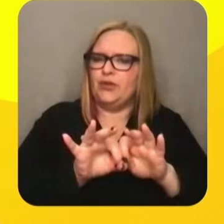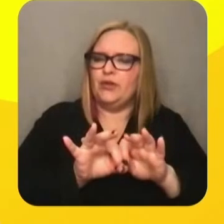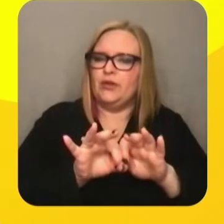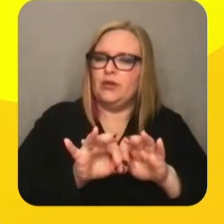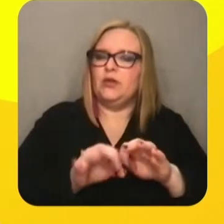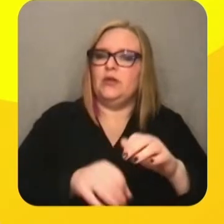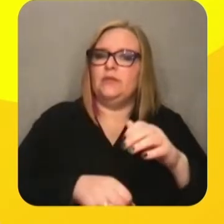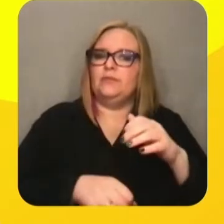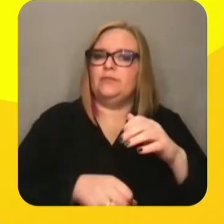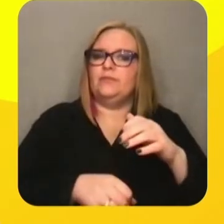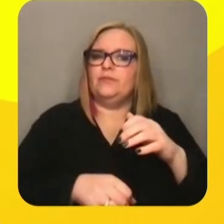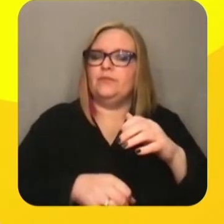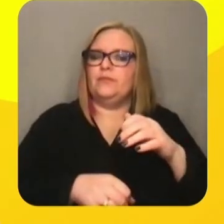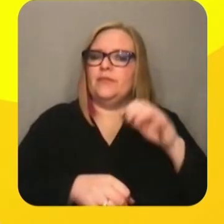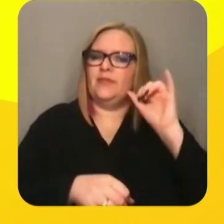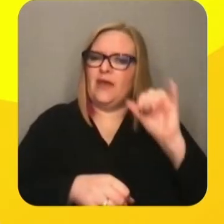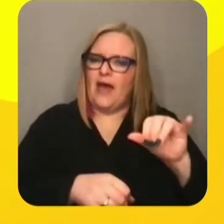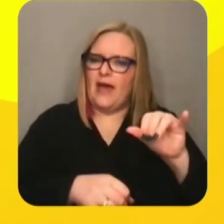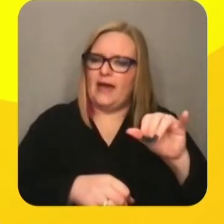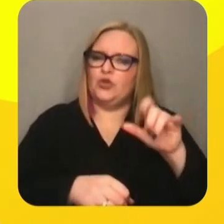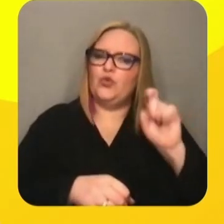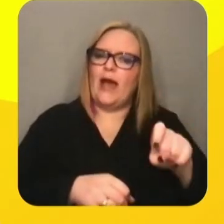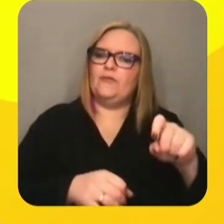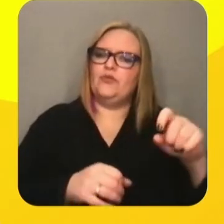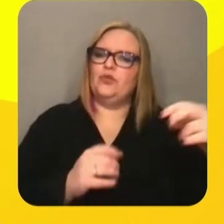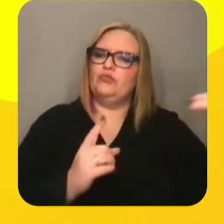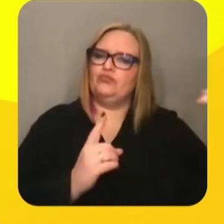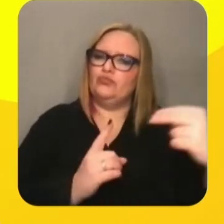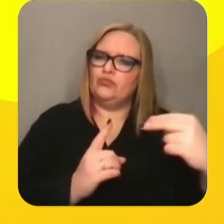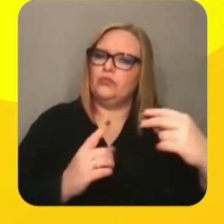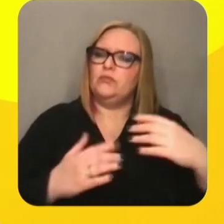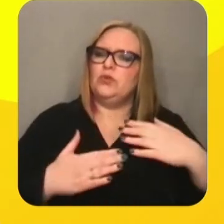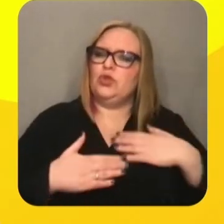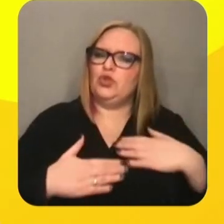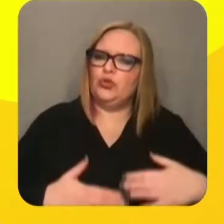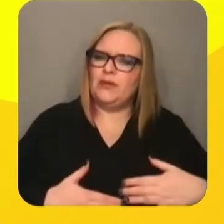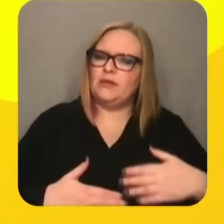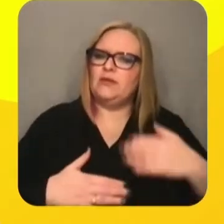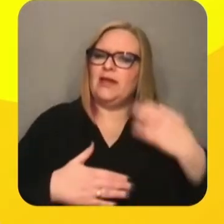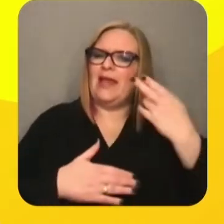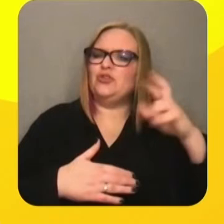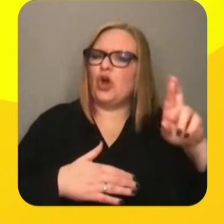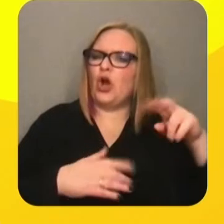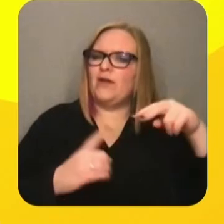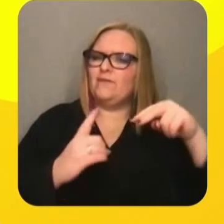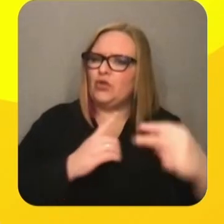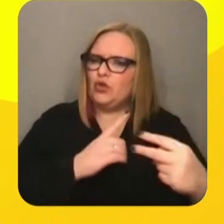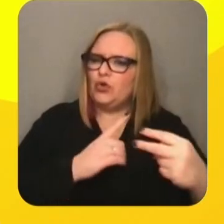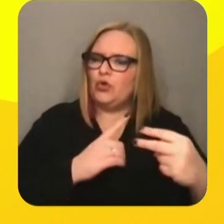is that piece of, yes, we look at it from a human HR standpoint, that's also that piece of how do we go into the community,